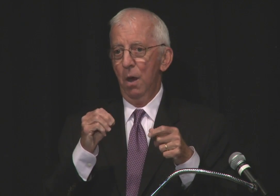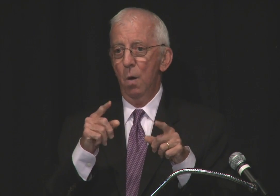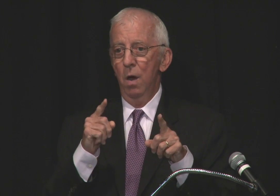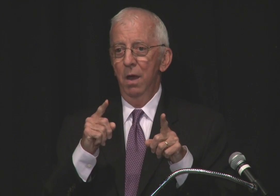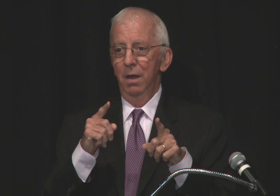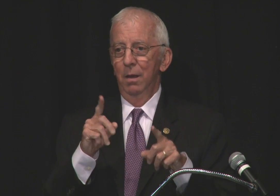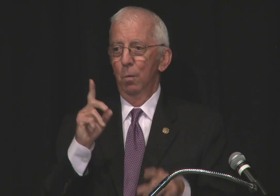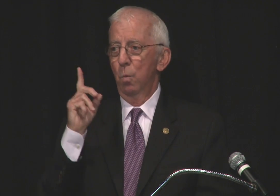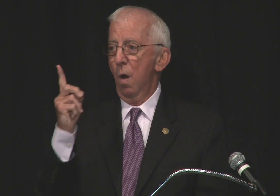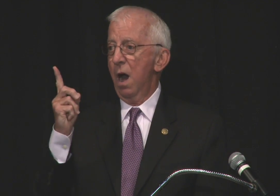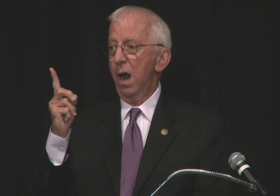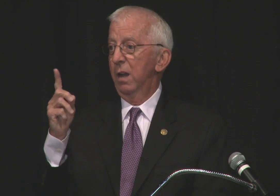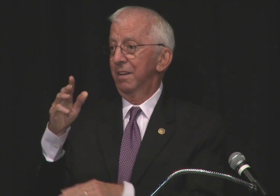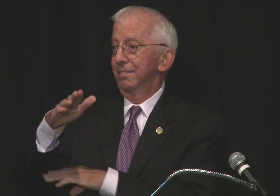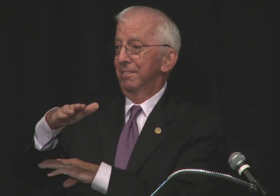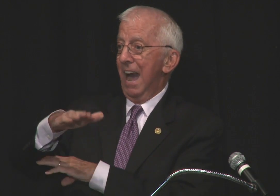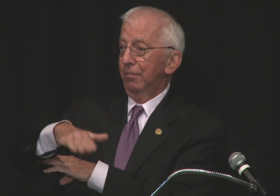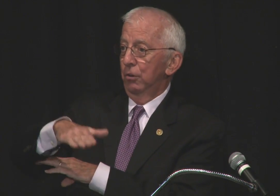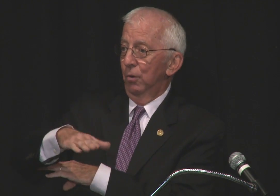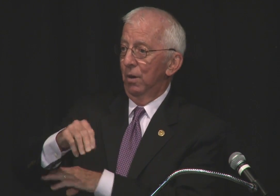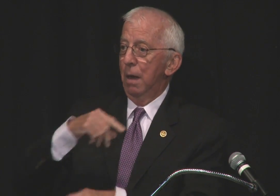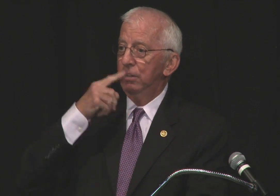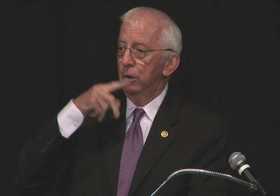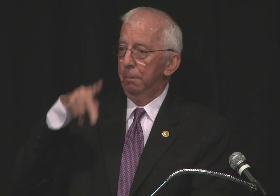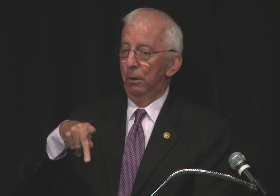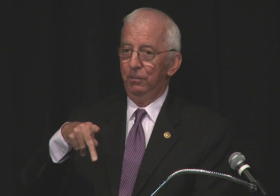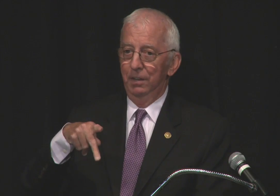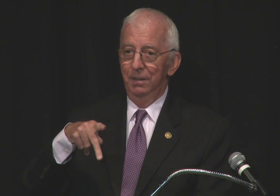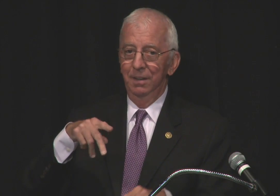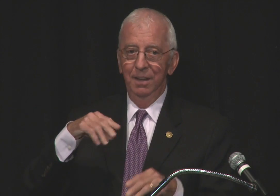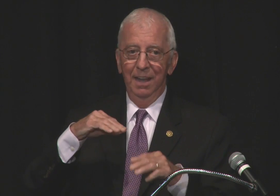So one afternoon I was a hearing person,